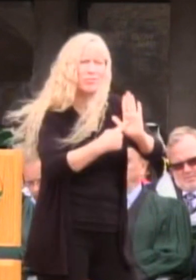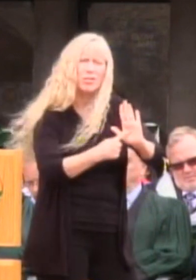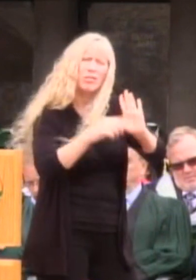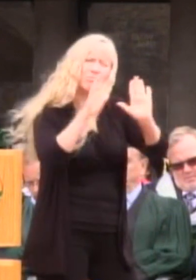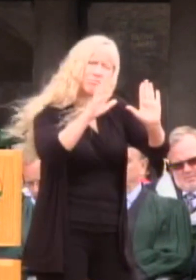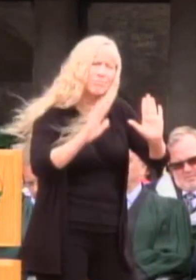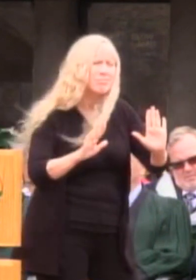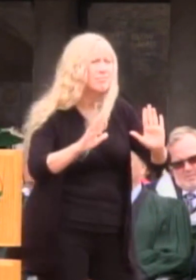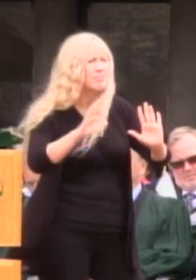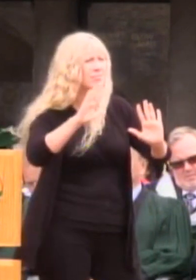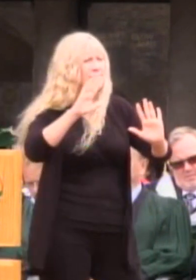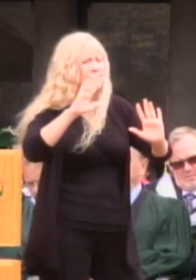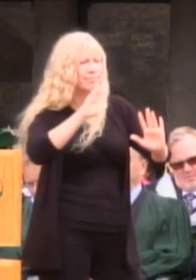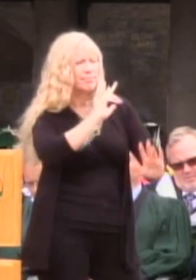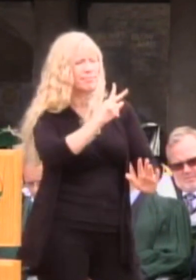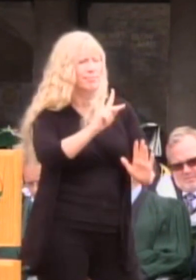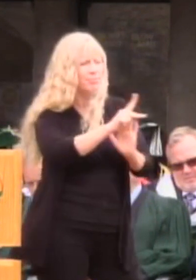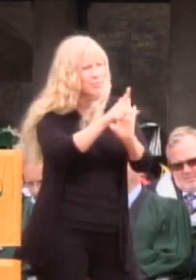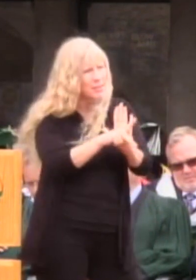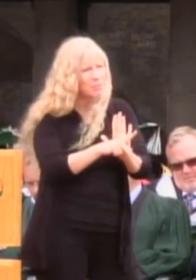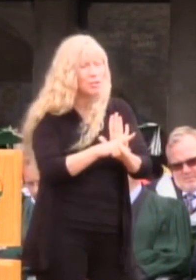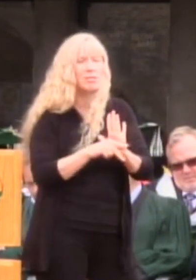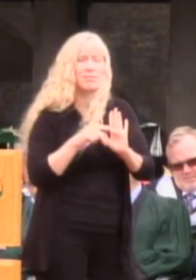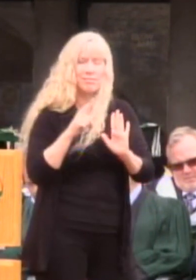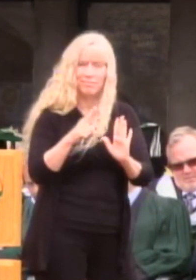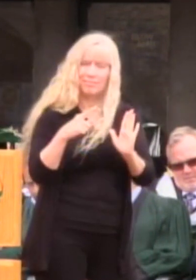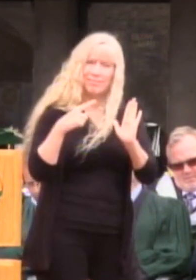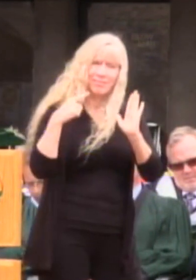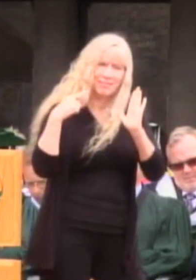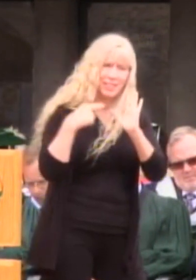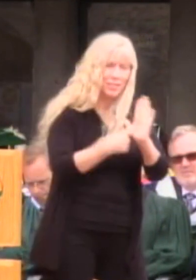and this is especially evident to me when he joins us at Trent every November for the